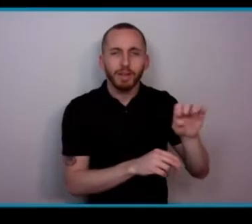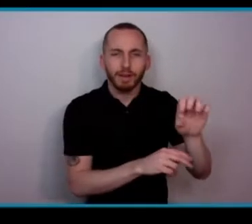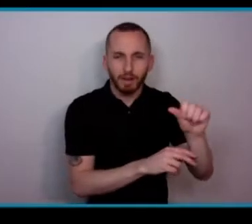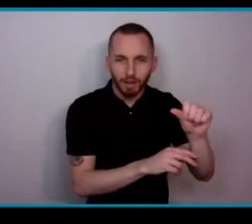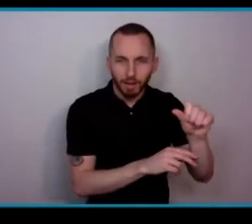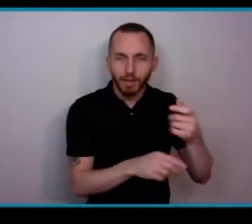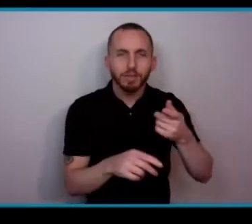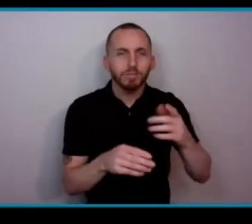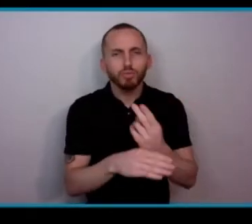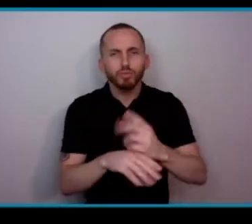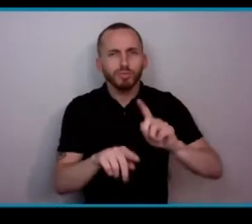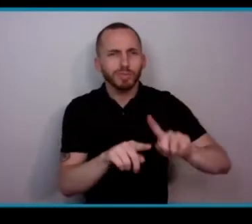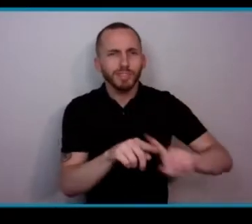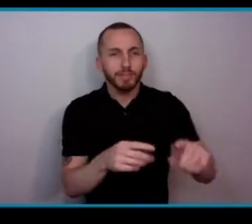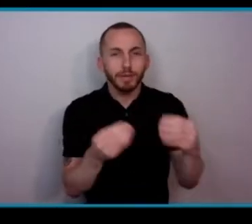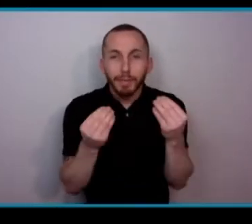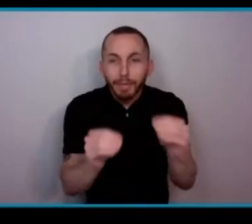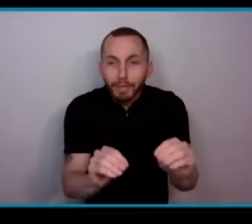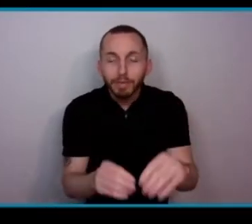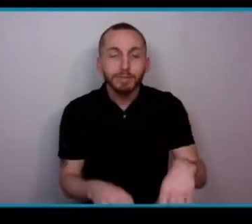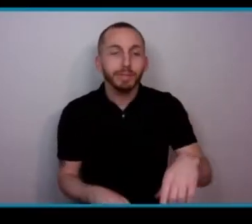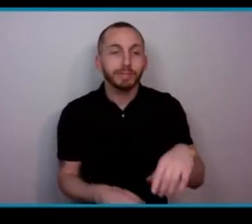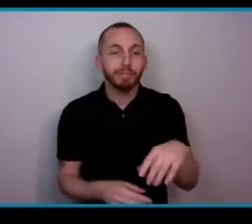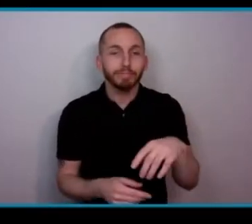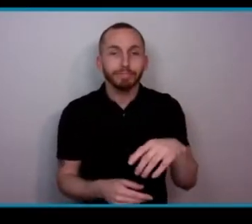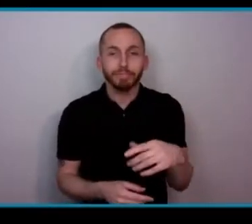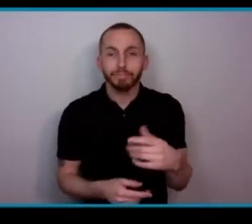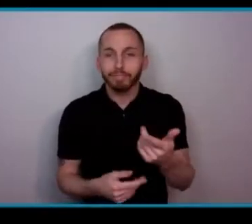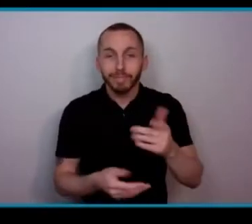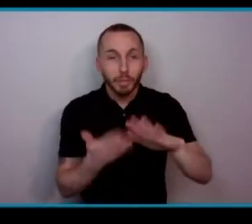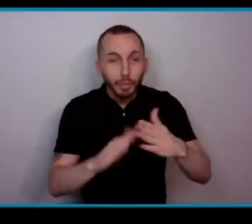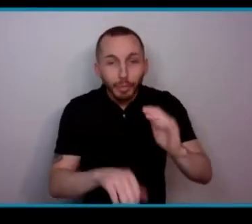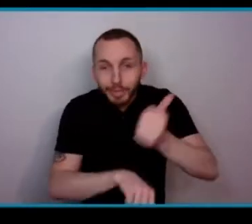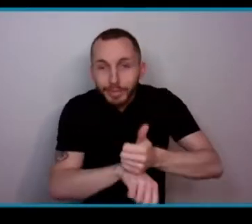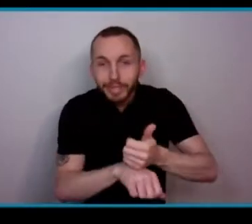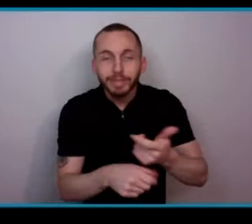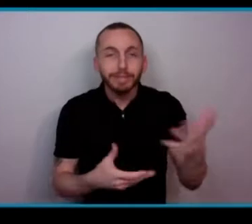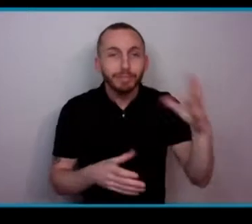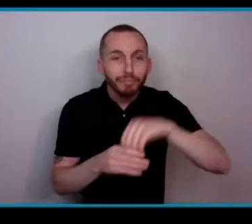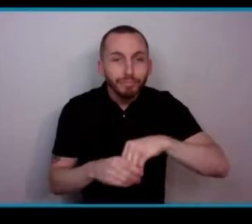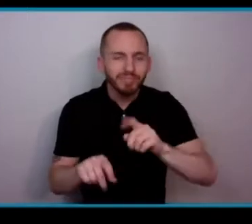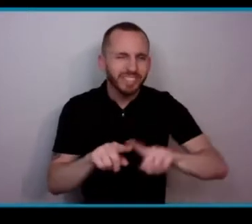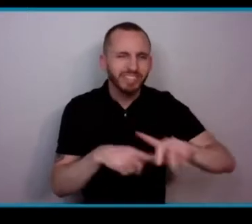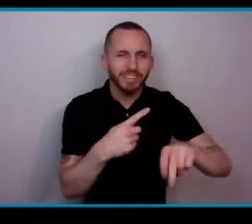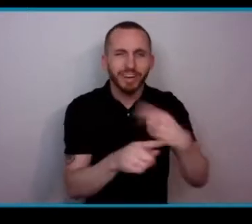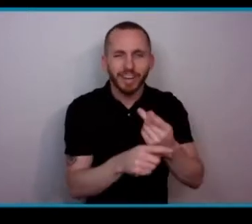qualitative, mixed methods, community-based participatory studies, or other types of research and evaluation projects.